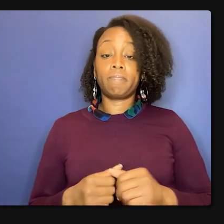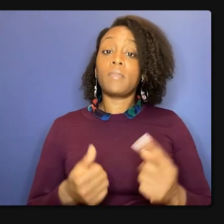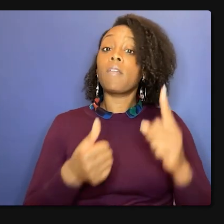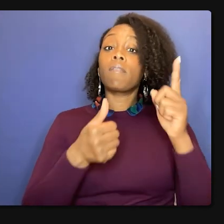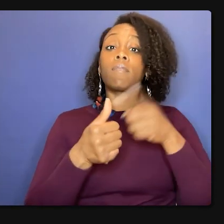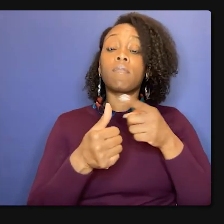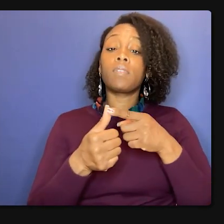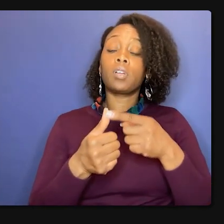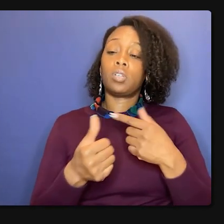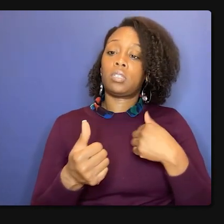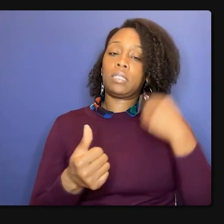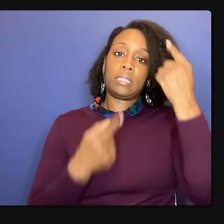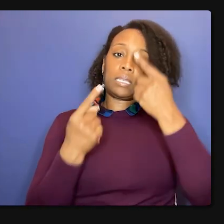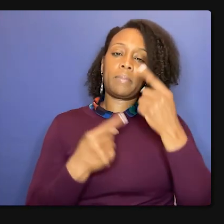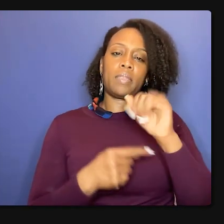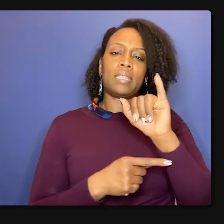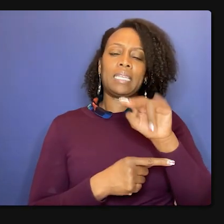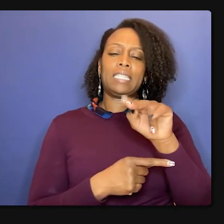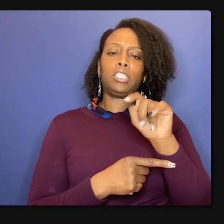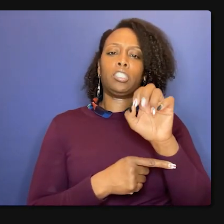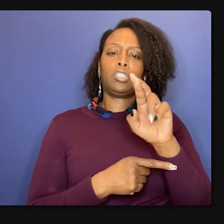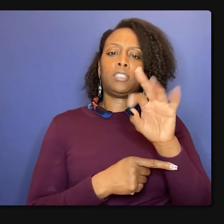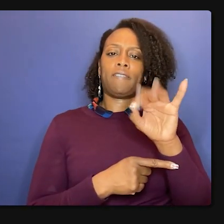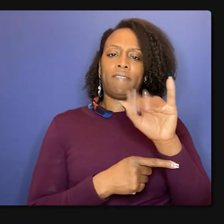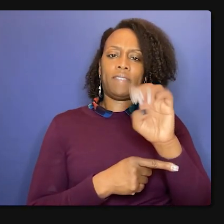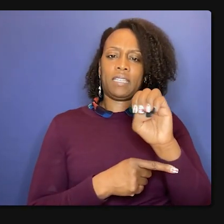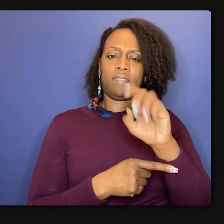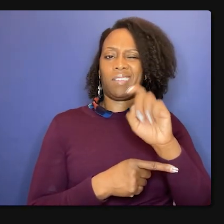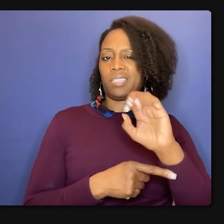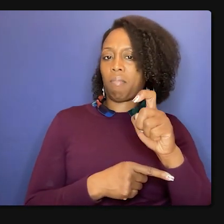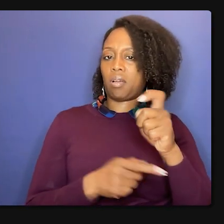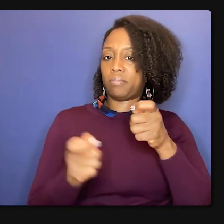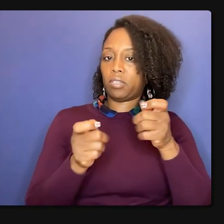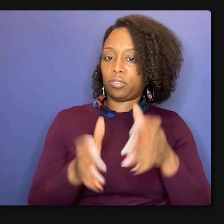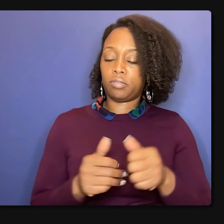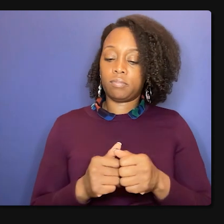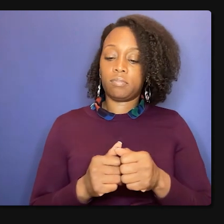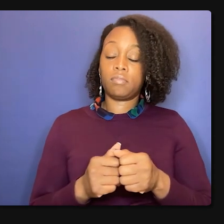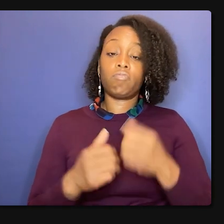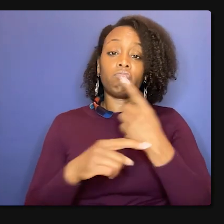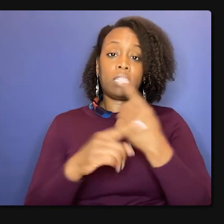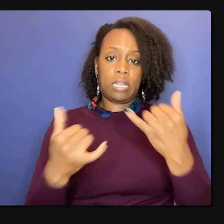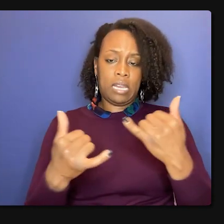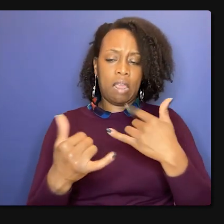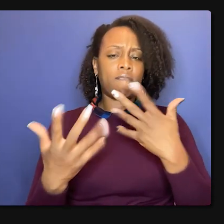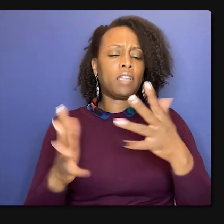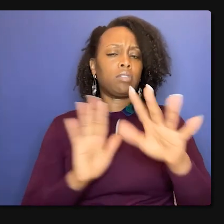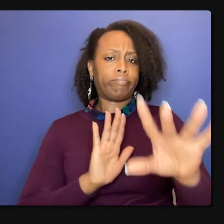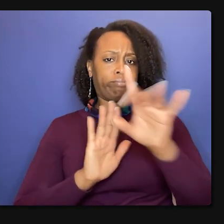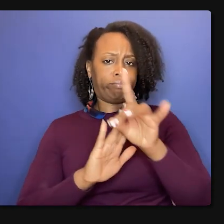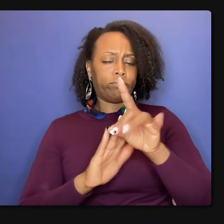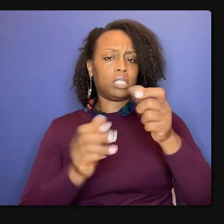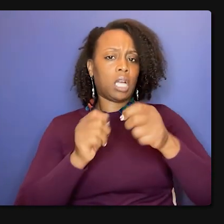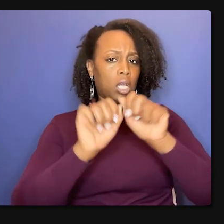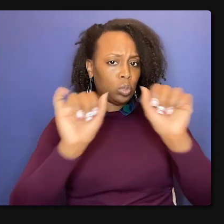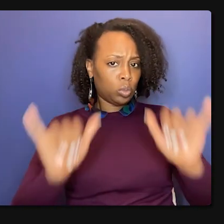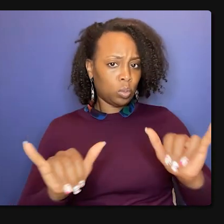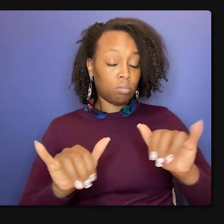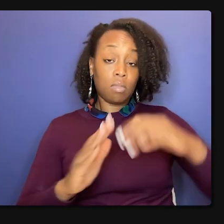First, let's take a look at the interface of Xbox Manager. We currently have a console selected, and at the very top,